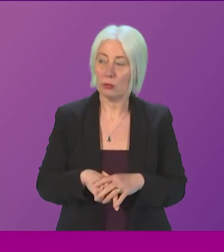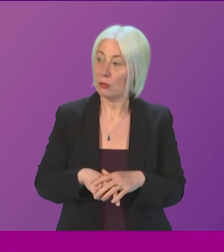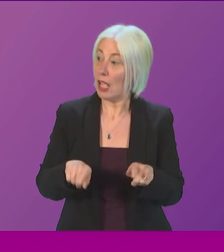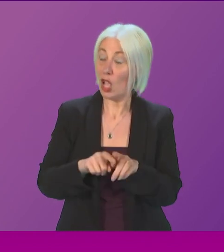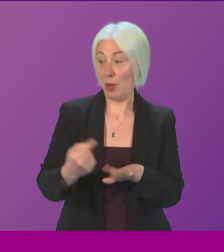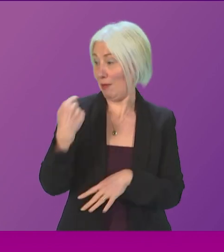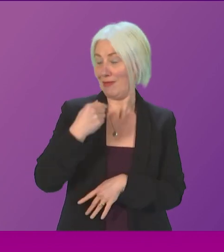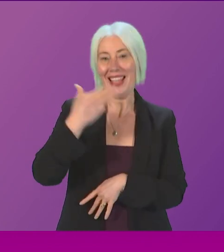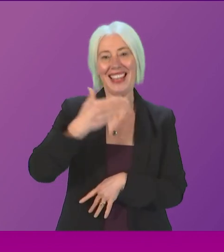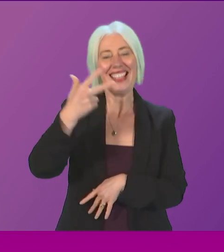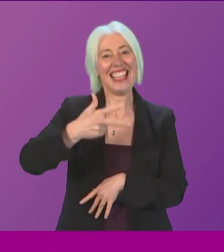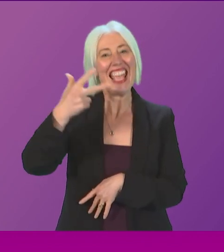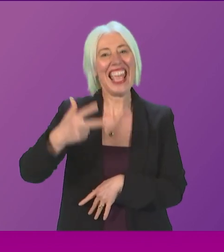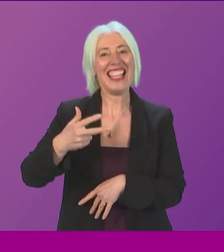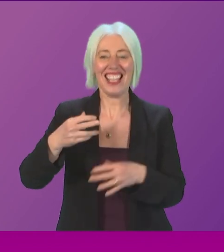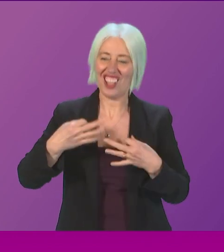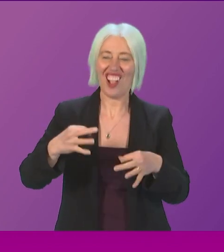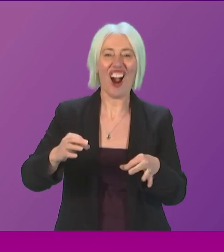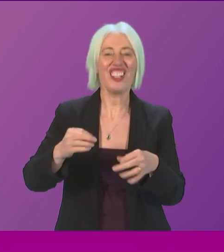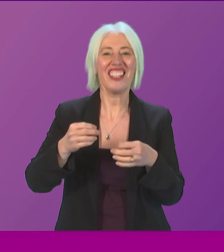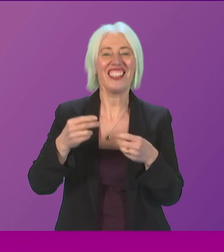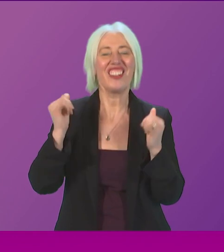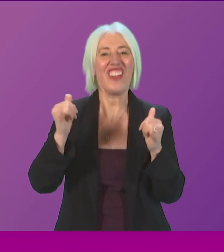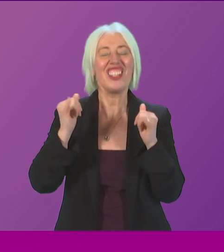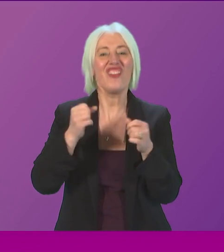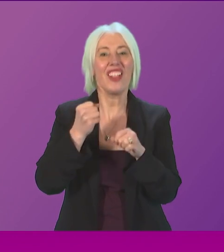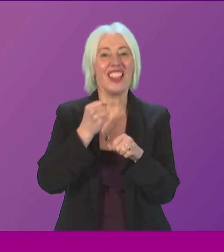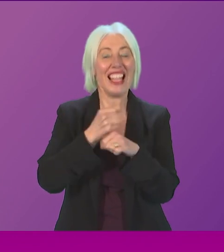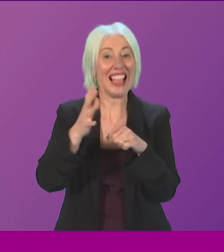of Wales, of the 1988 Glasgow garden festival, to the launch of the 26th United Nations climate